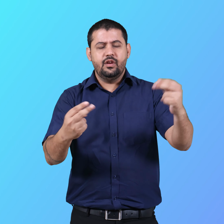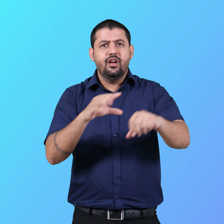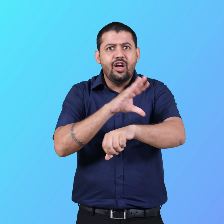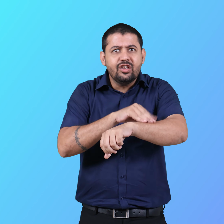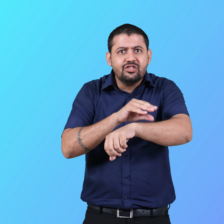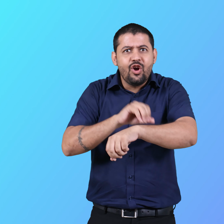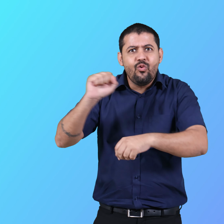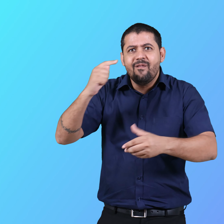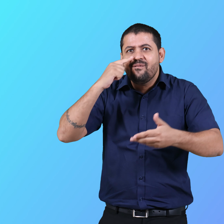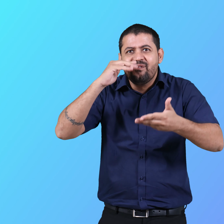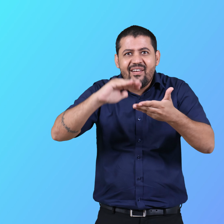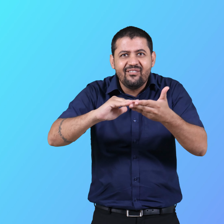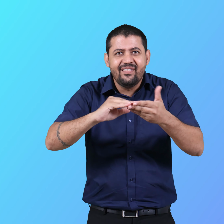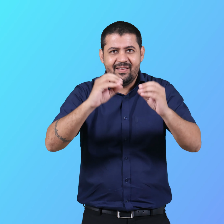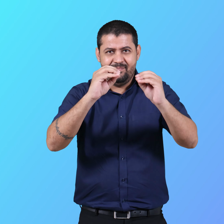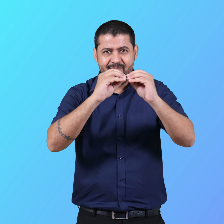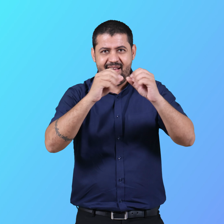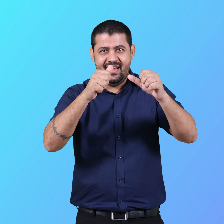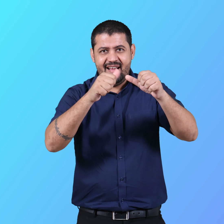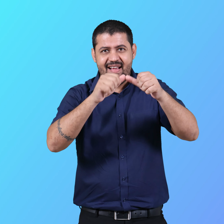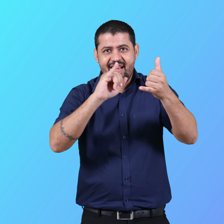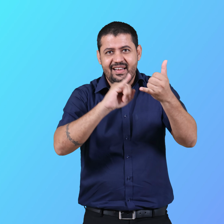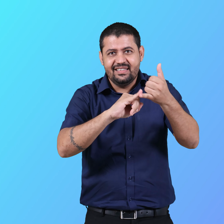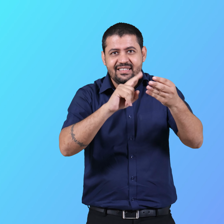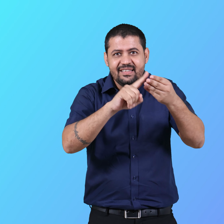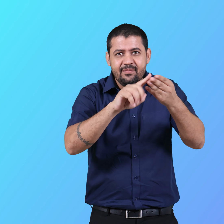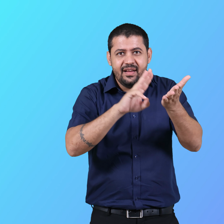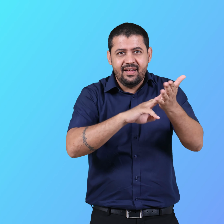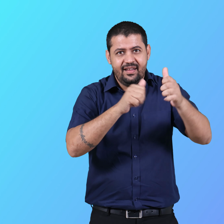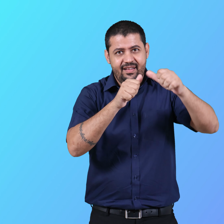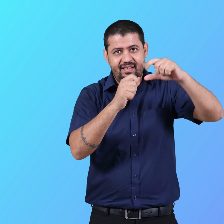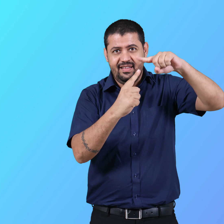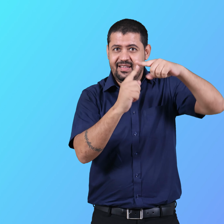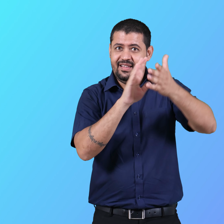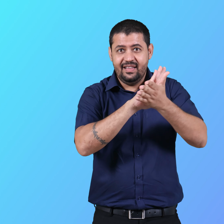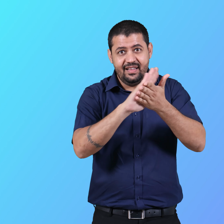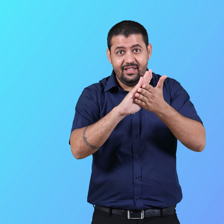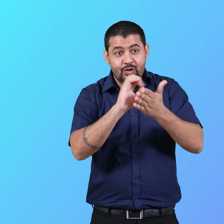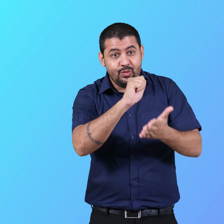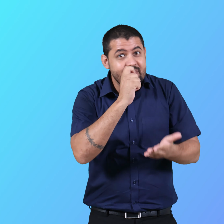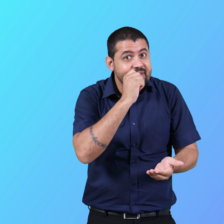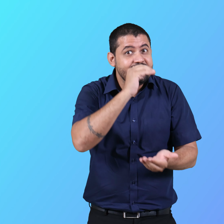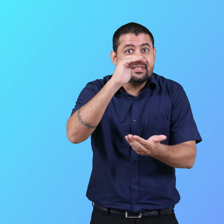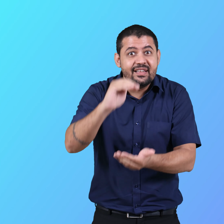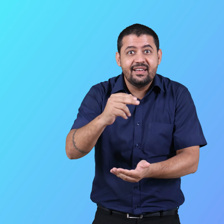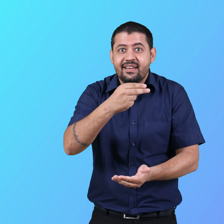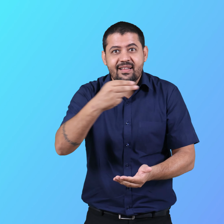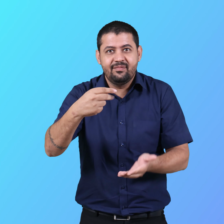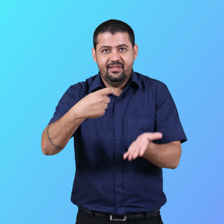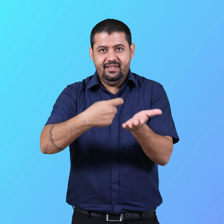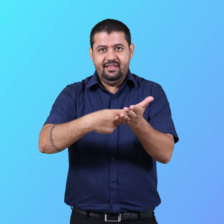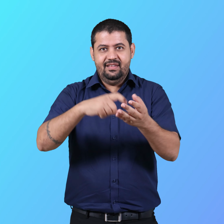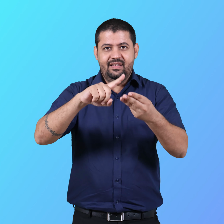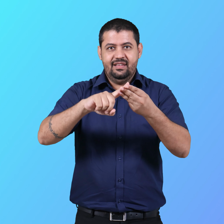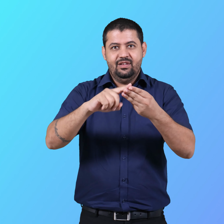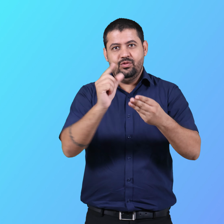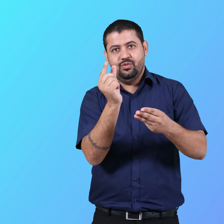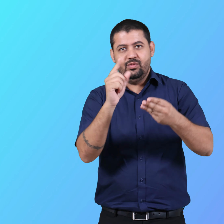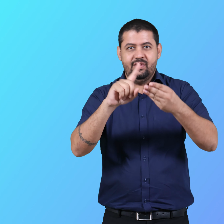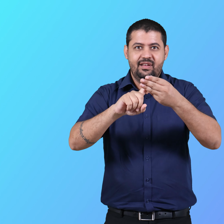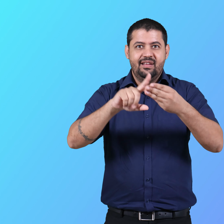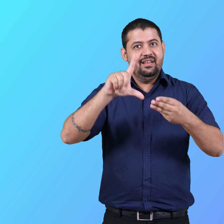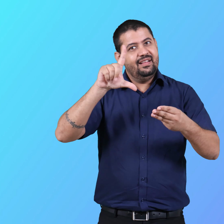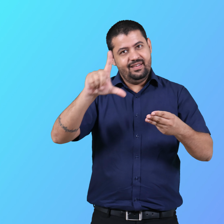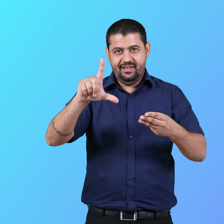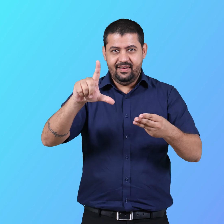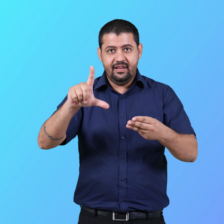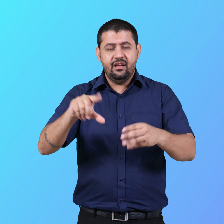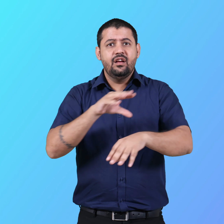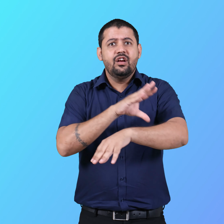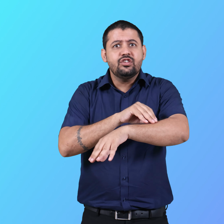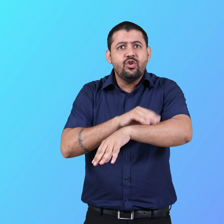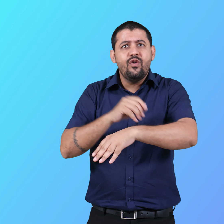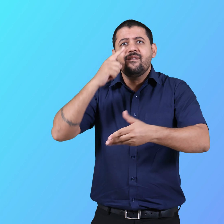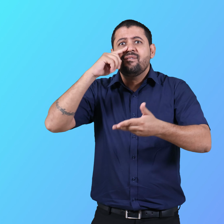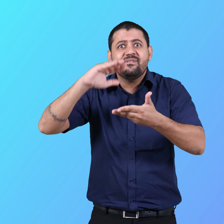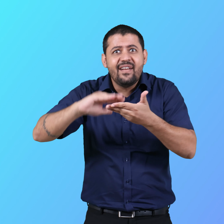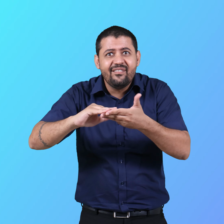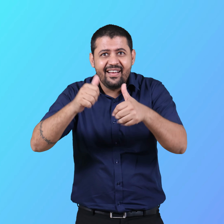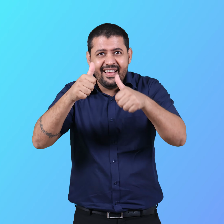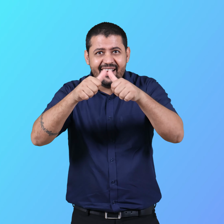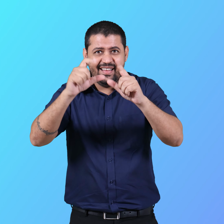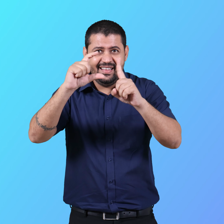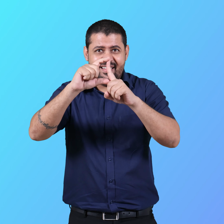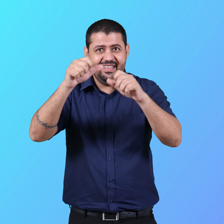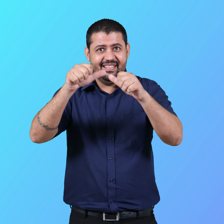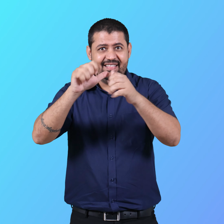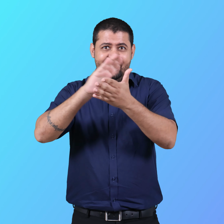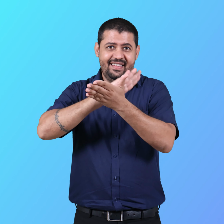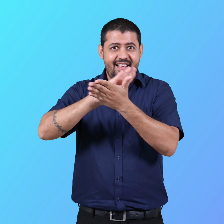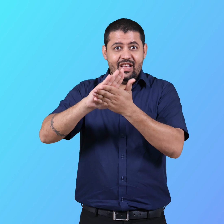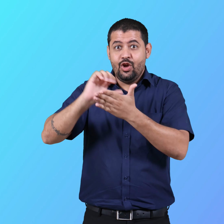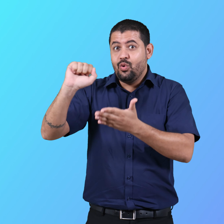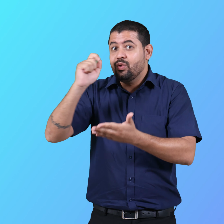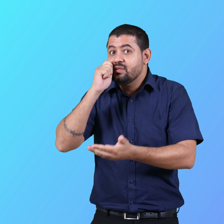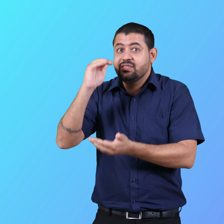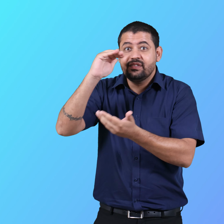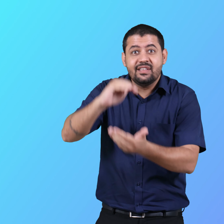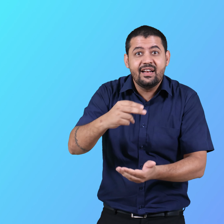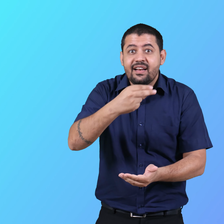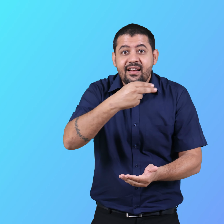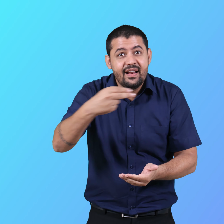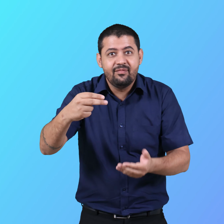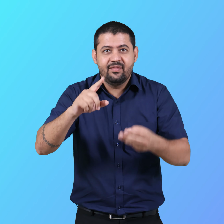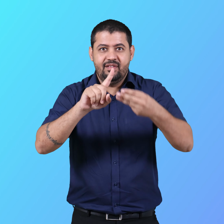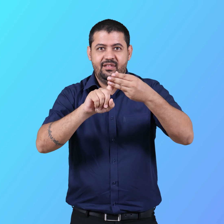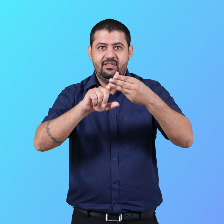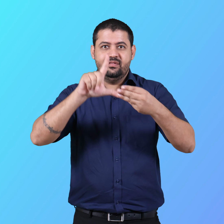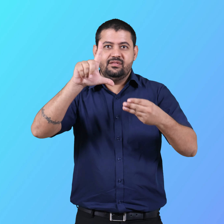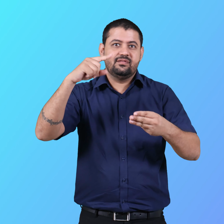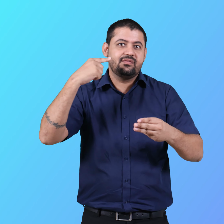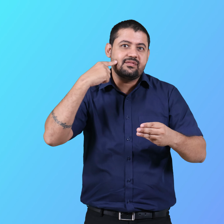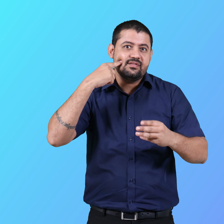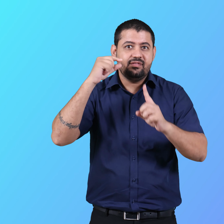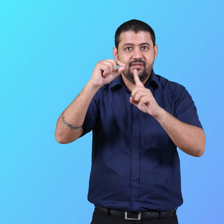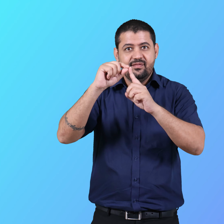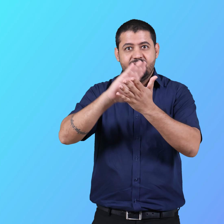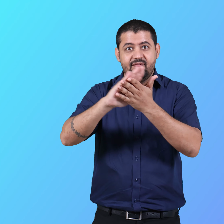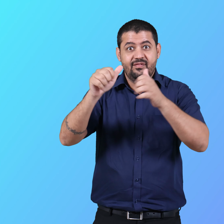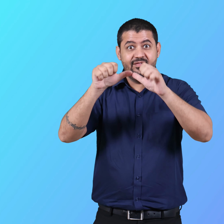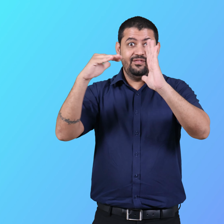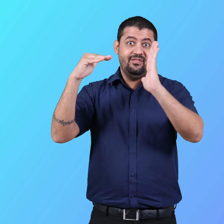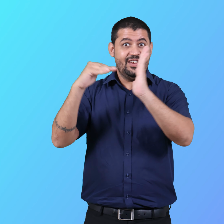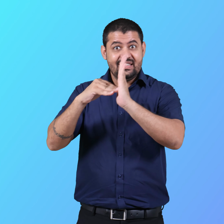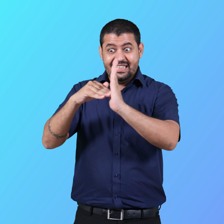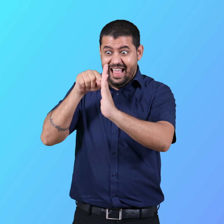Esau and Adah’s son was Eliphaz. Esau and Basemath’s son was Reuel.